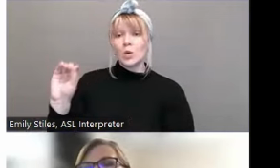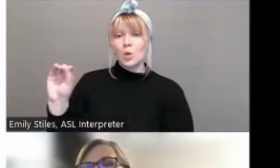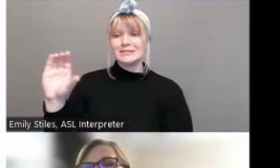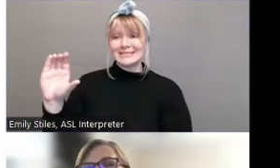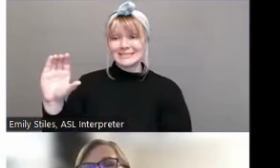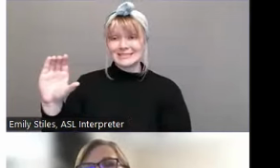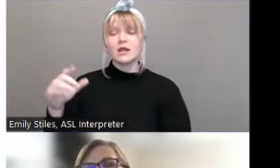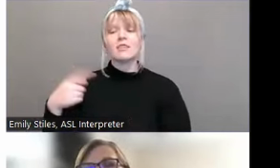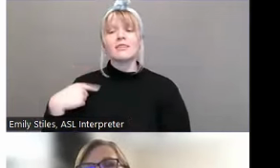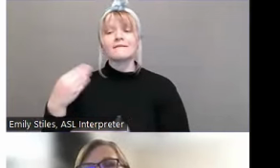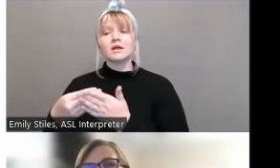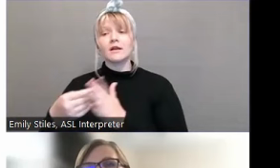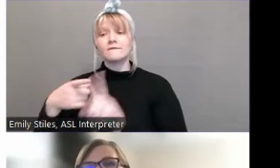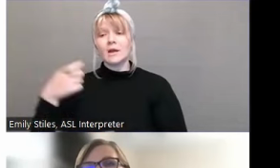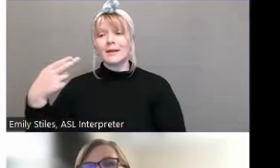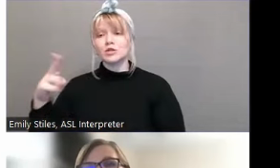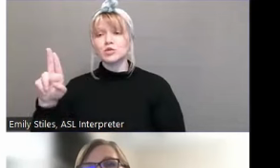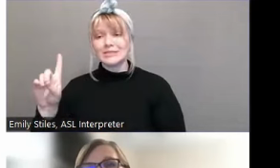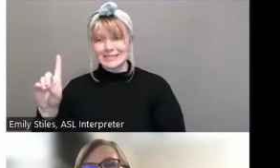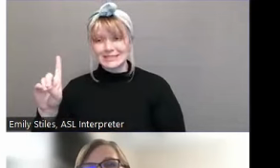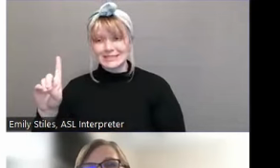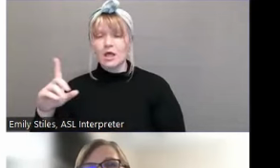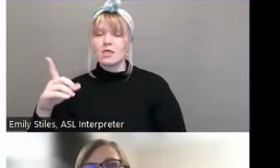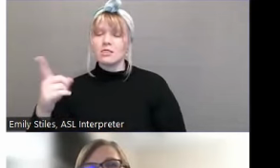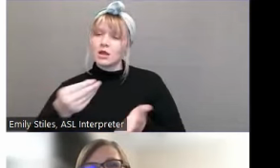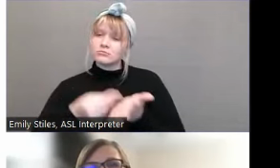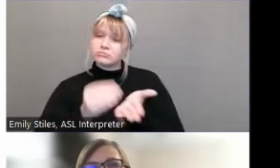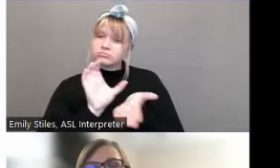year to around 400 CoCs.